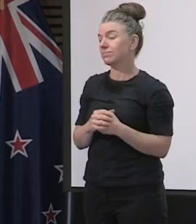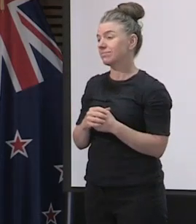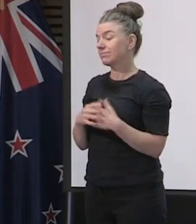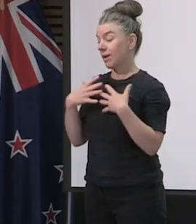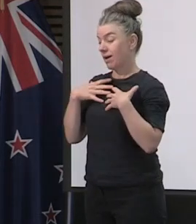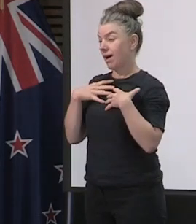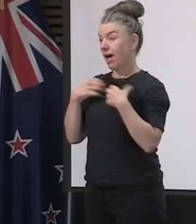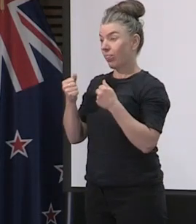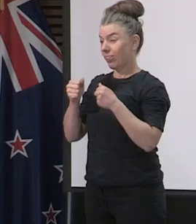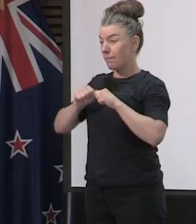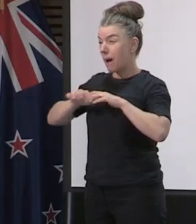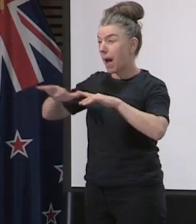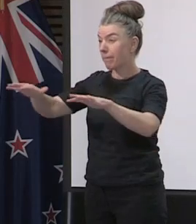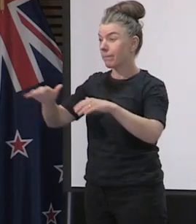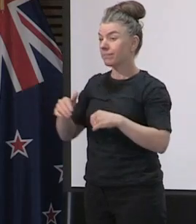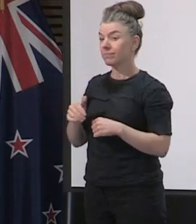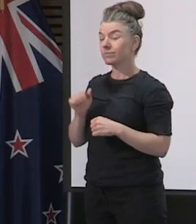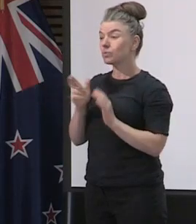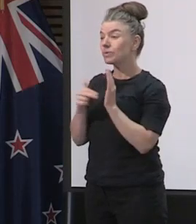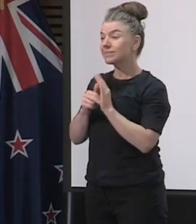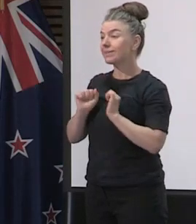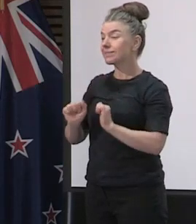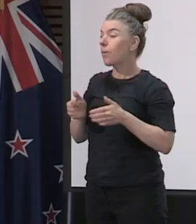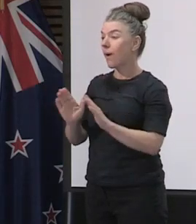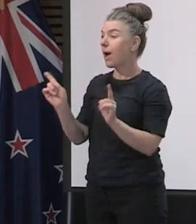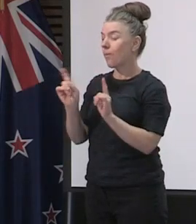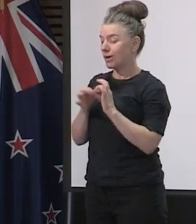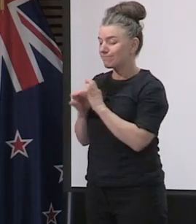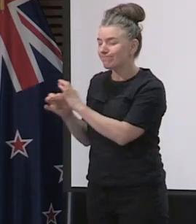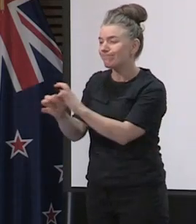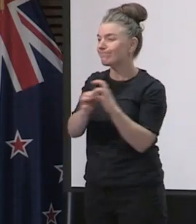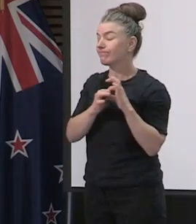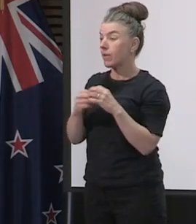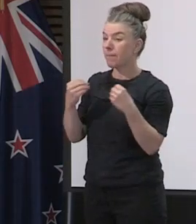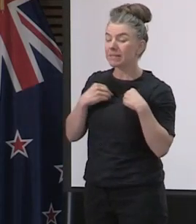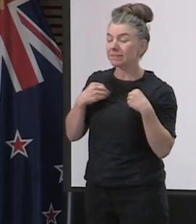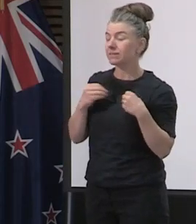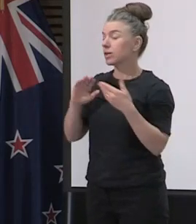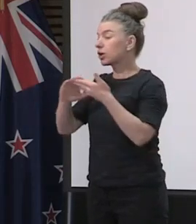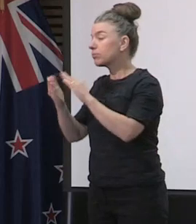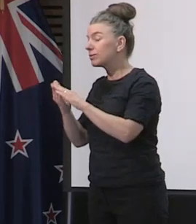with external crises, be it the great depression, a world war or a global health pandemic, our event stint has